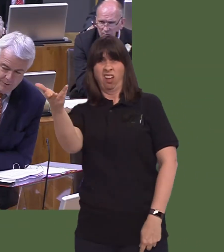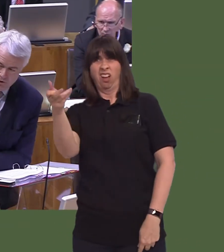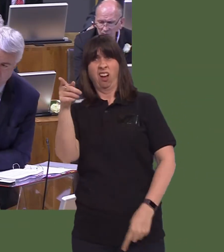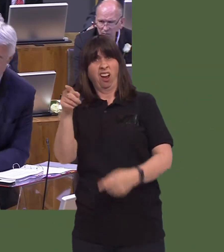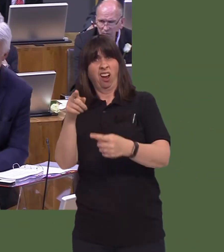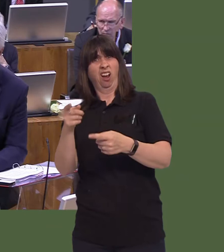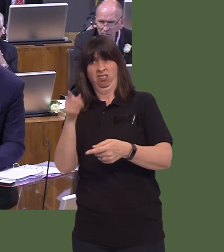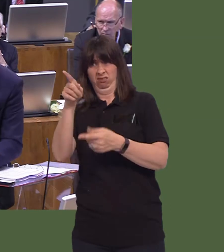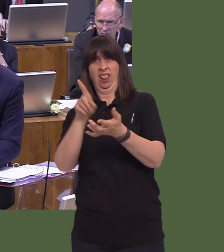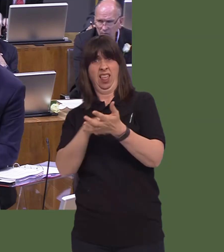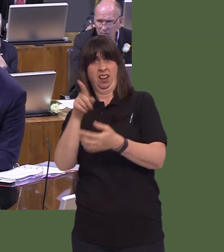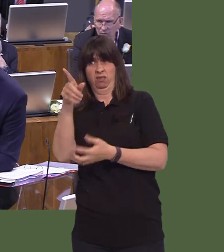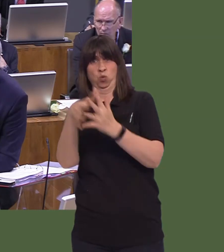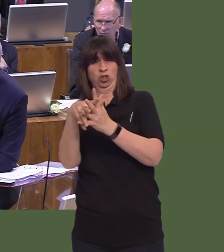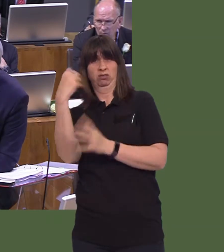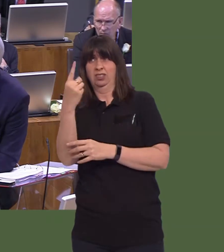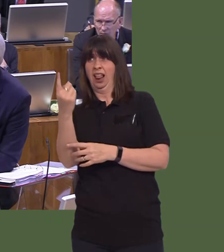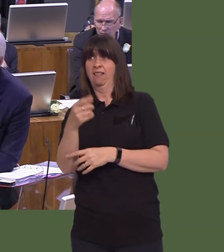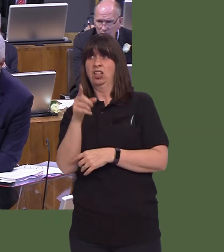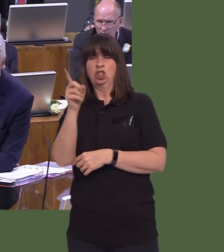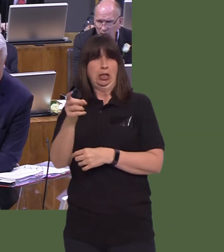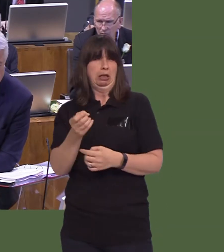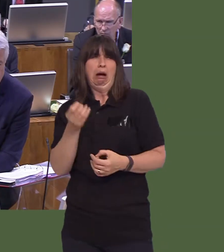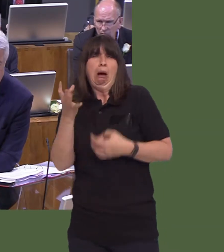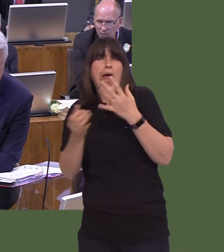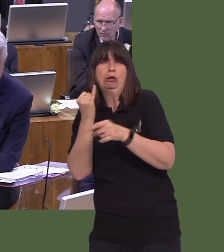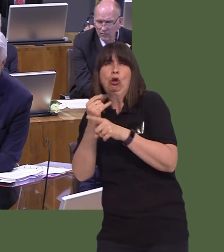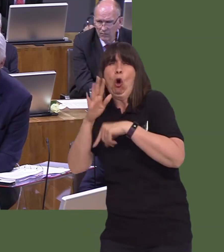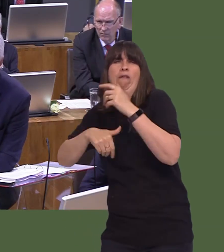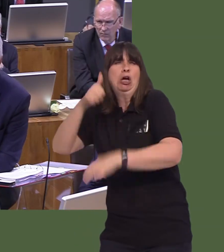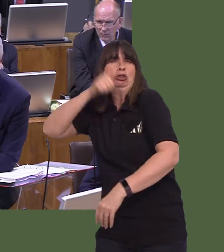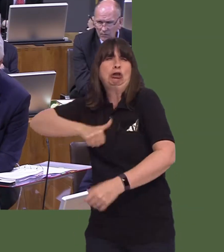Cymru, where she used words like 'capitulation', 'betrayal', 'dodgy deal'.